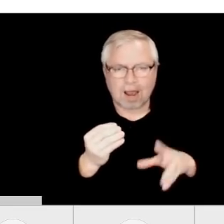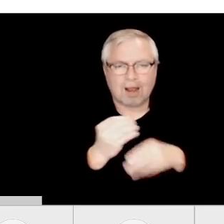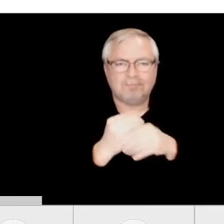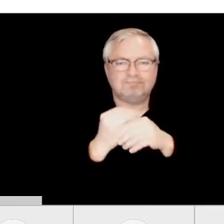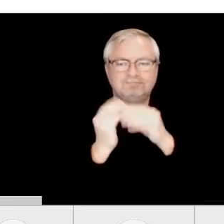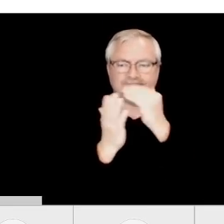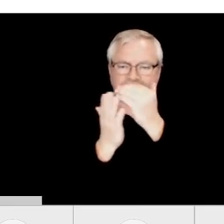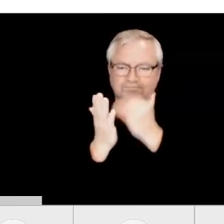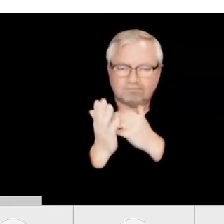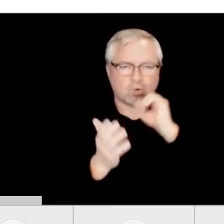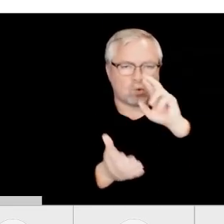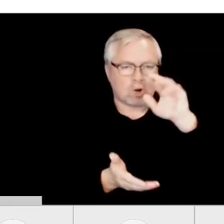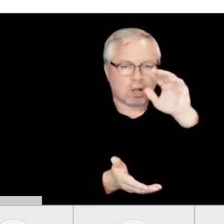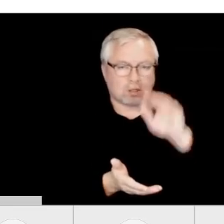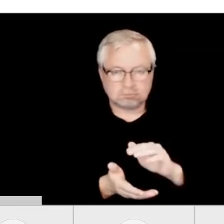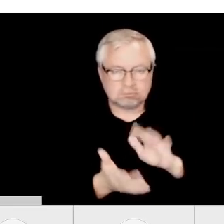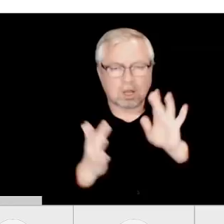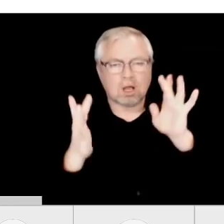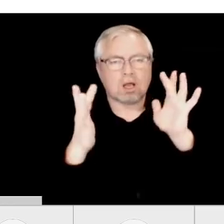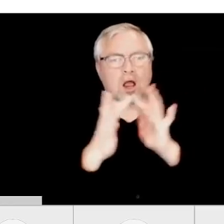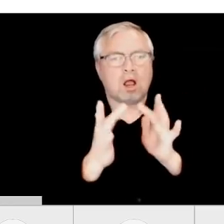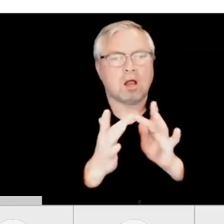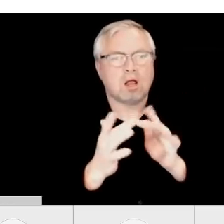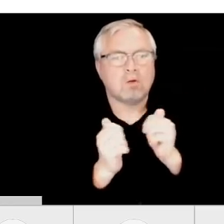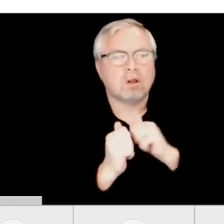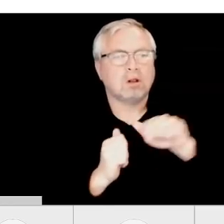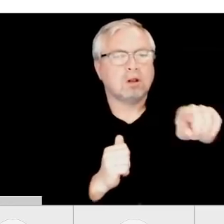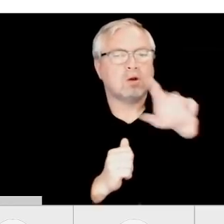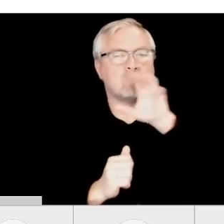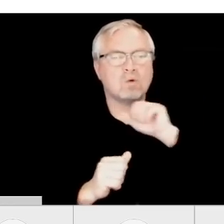in contact among older individuals and vulnerable individuals who would be